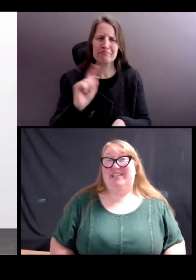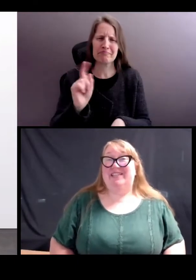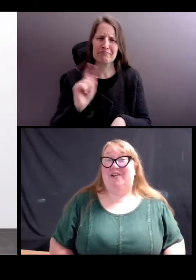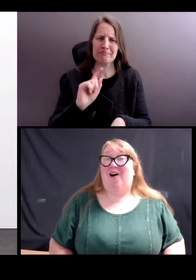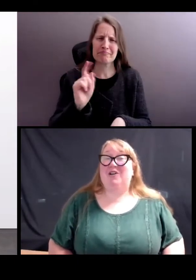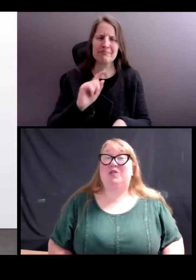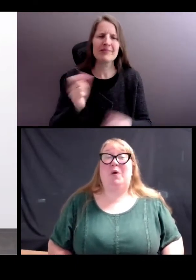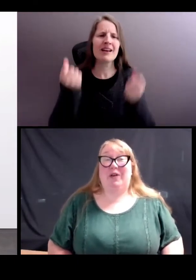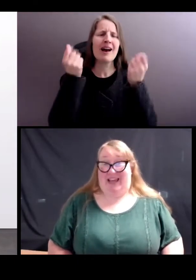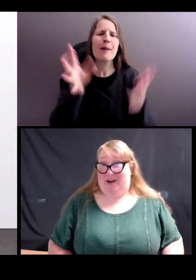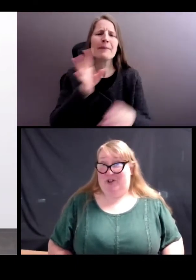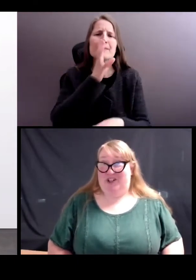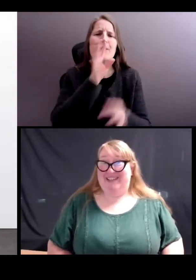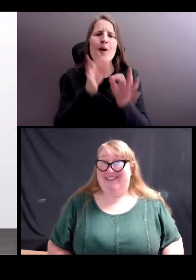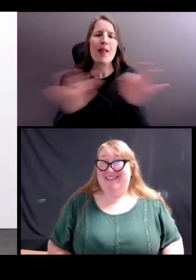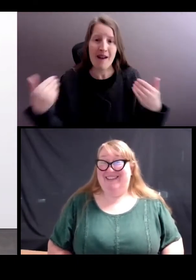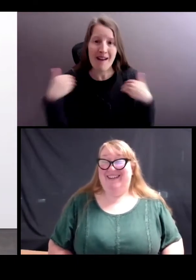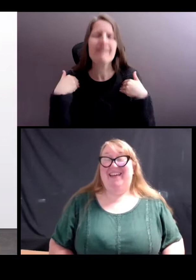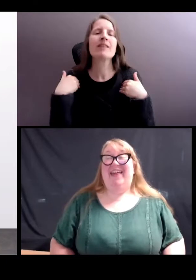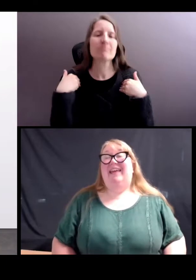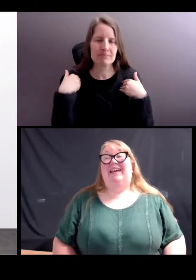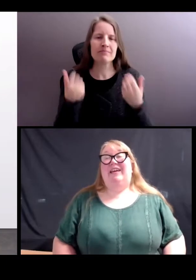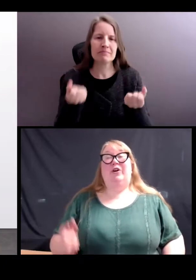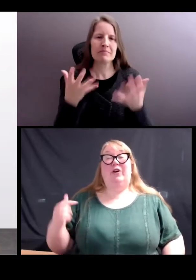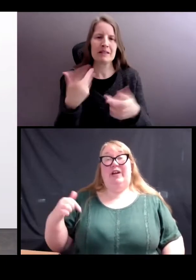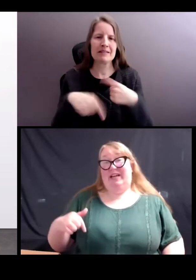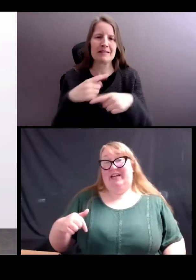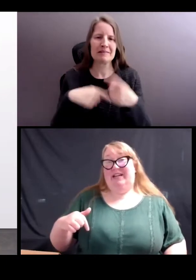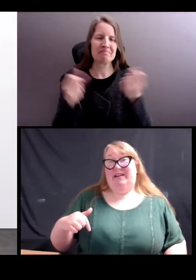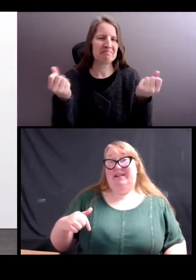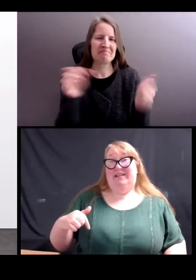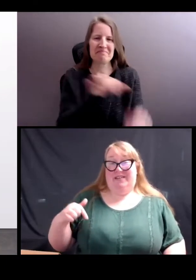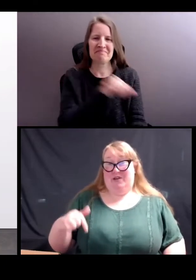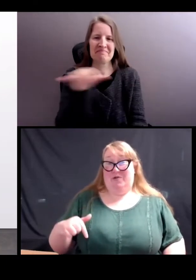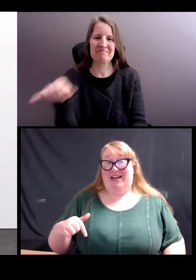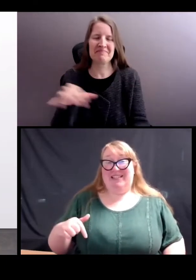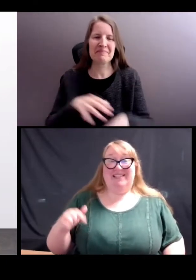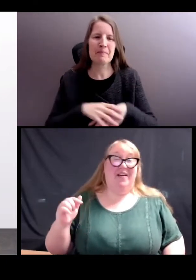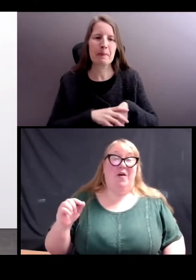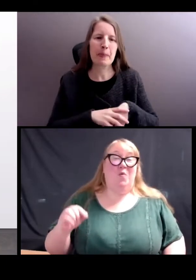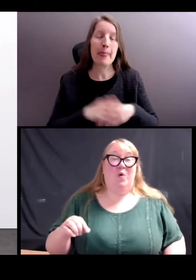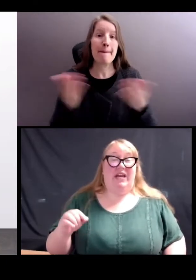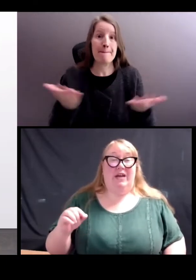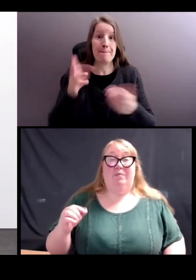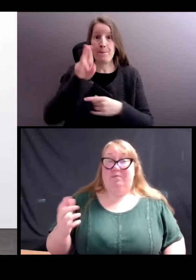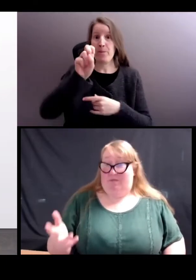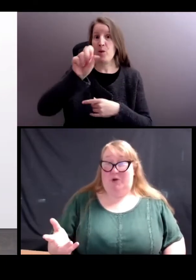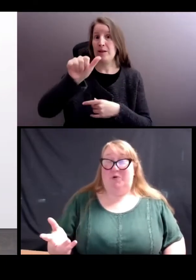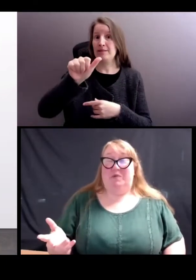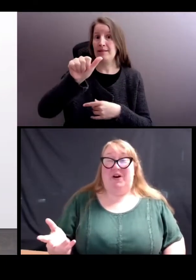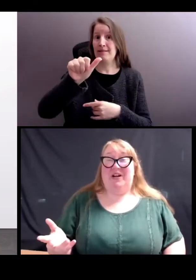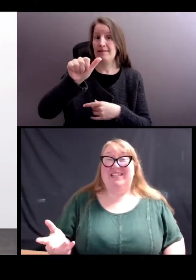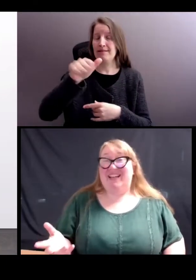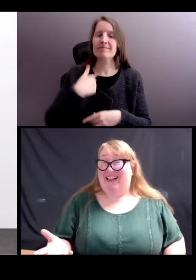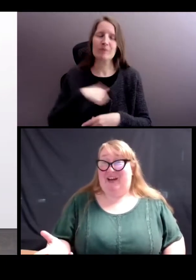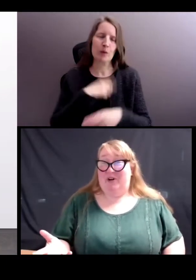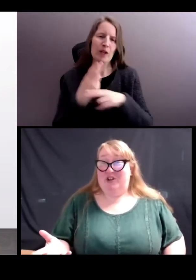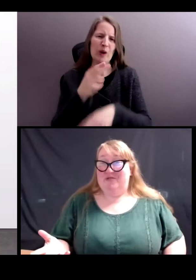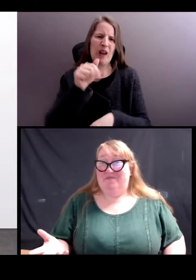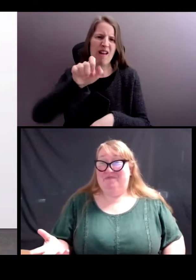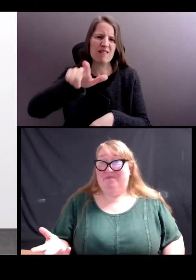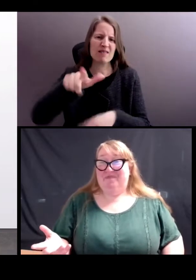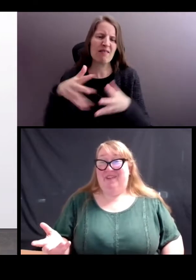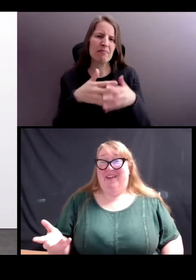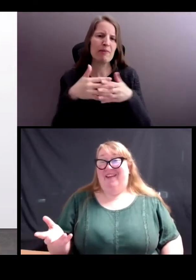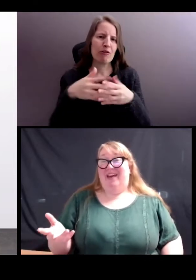as there are spoken languages. Here in the U.S. we use American Sign Language